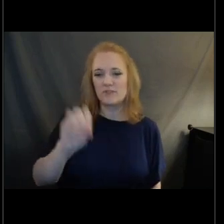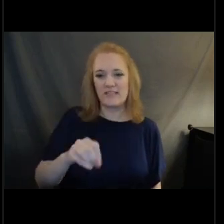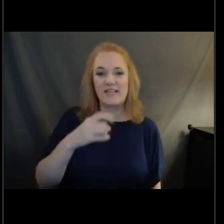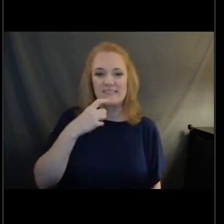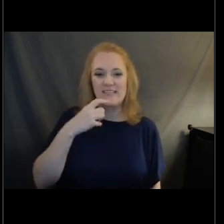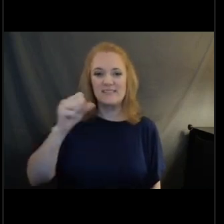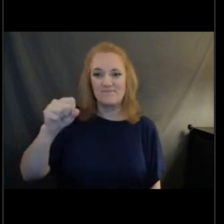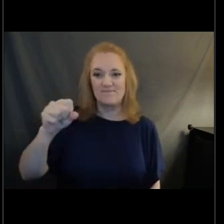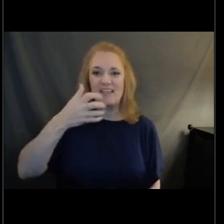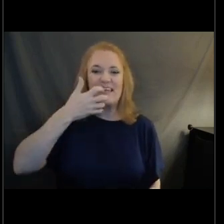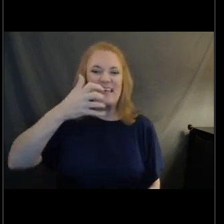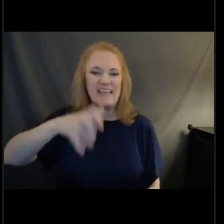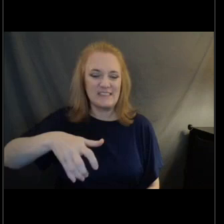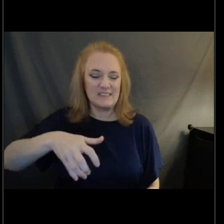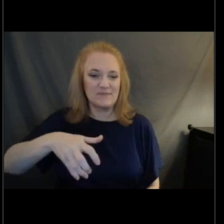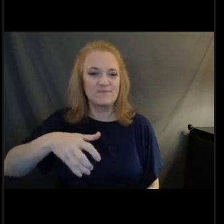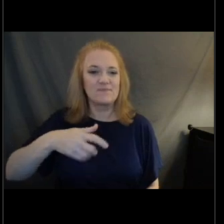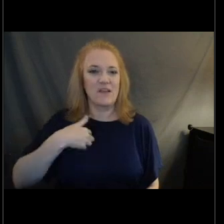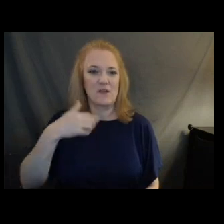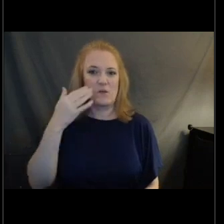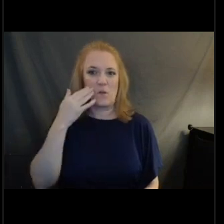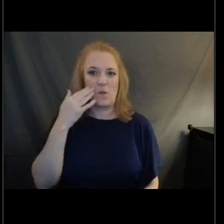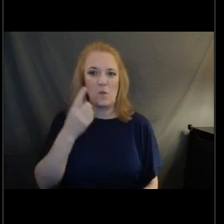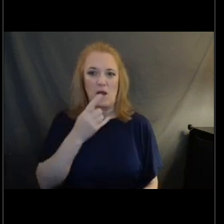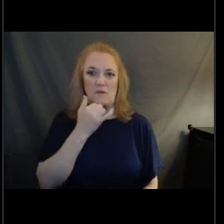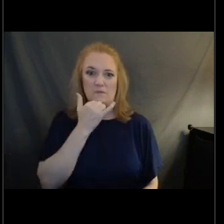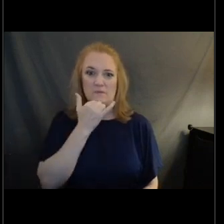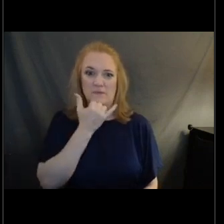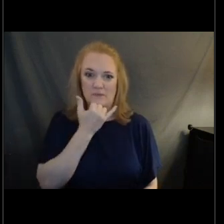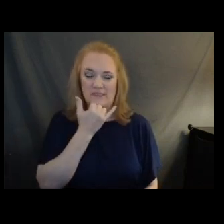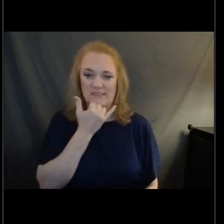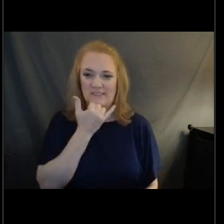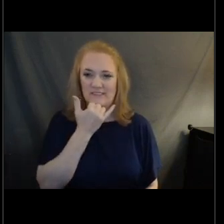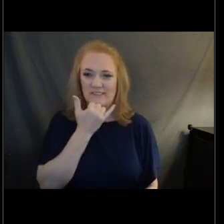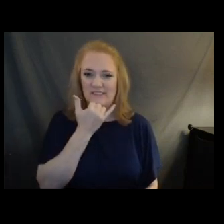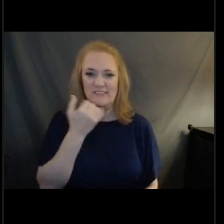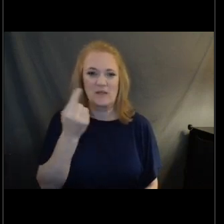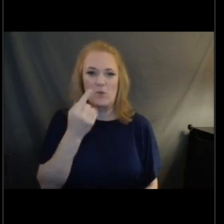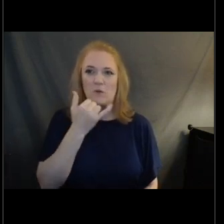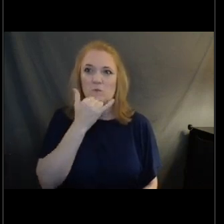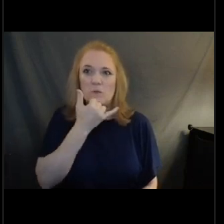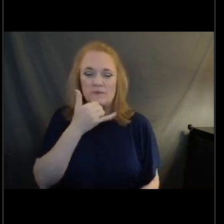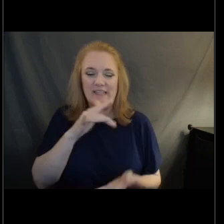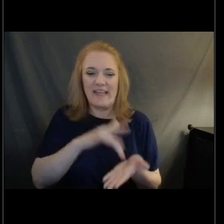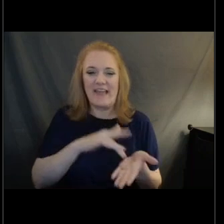I do know that there was one mistaken hit for "flooding." So that is why we're here